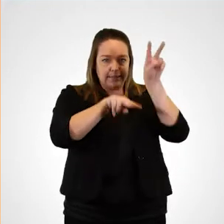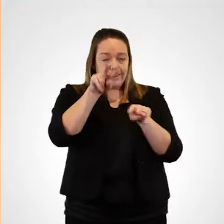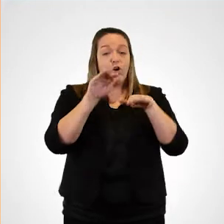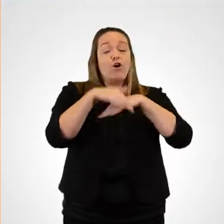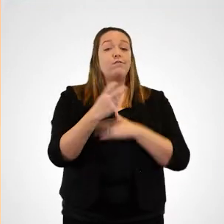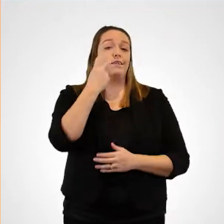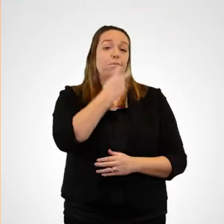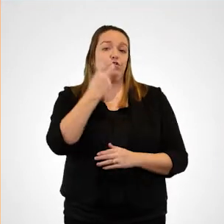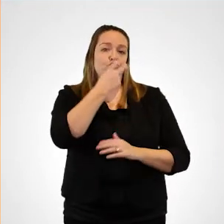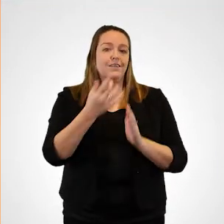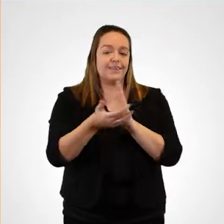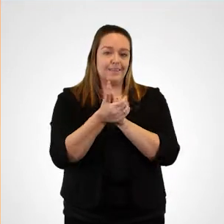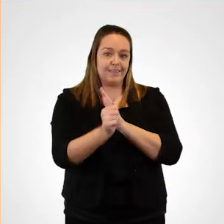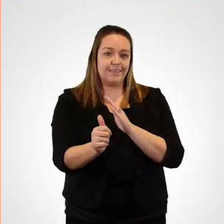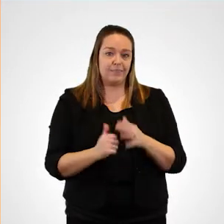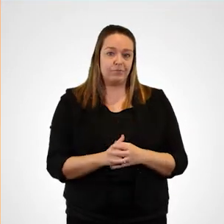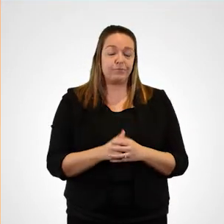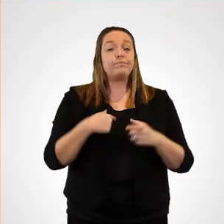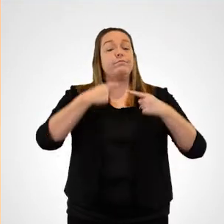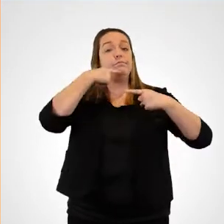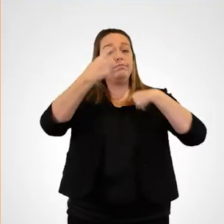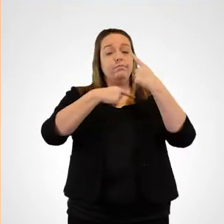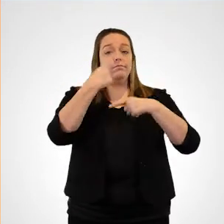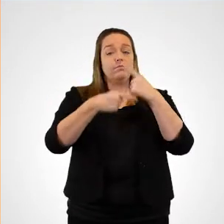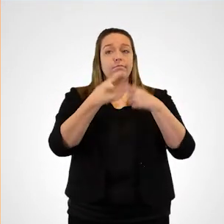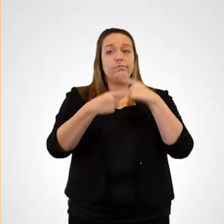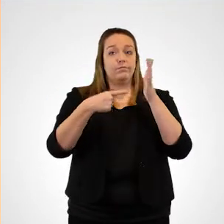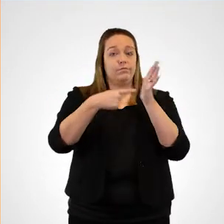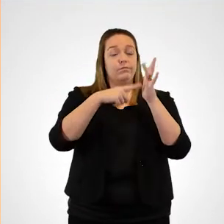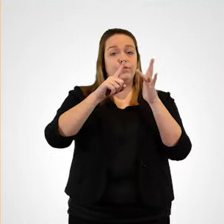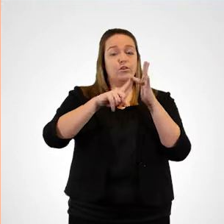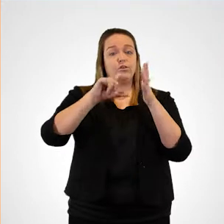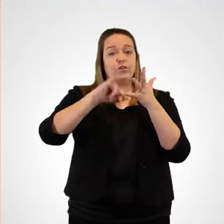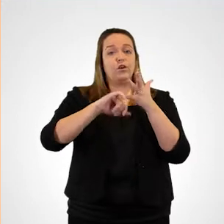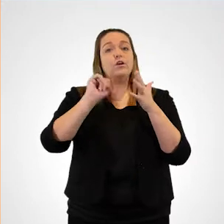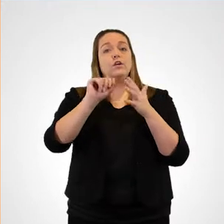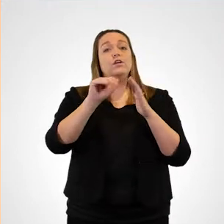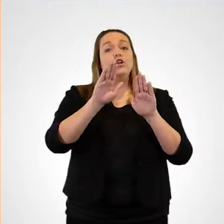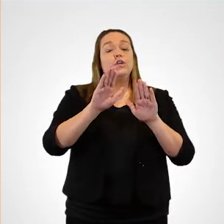And I want to introduce you to the TOCS, the Test of Child Speechreading.